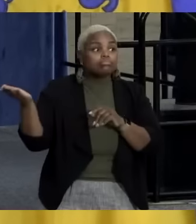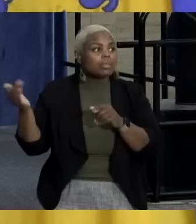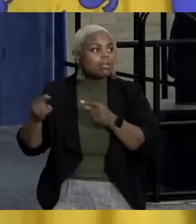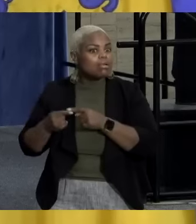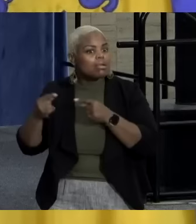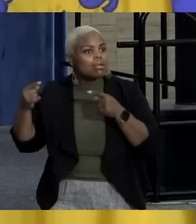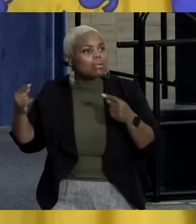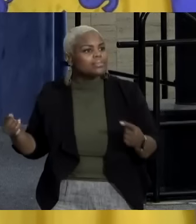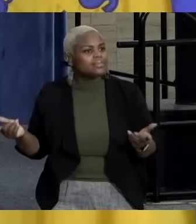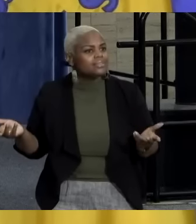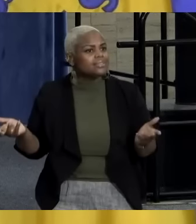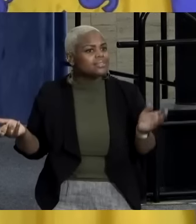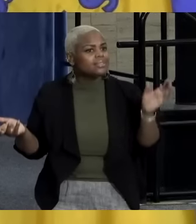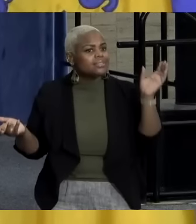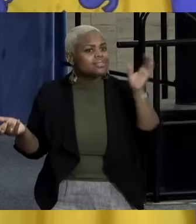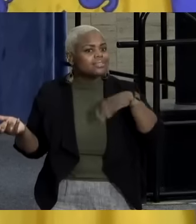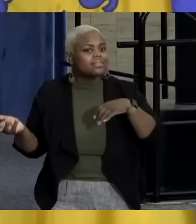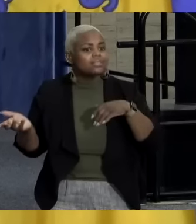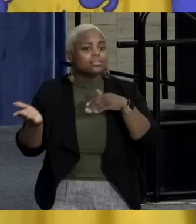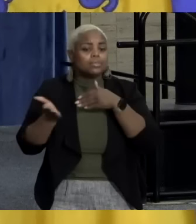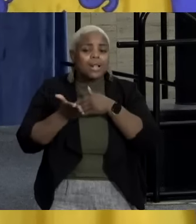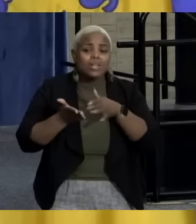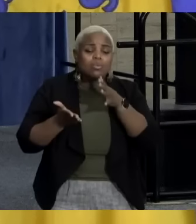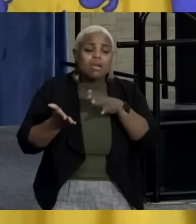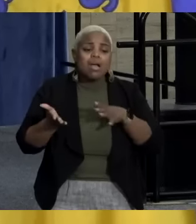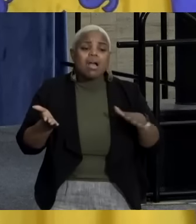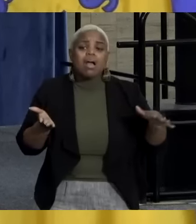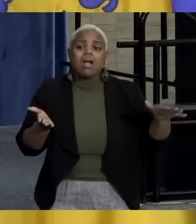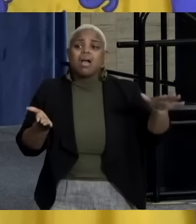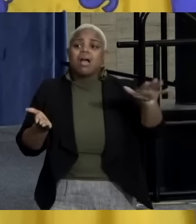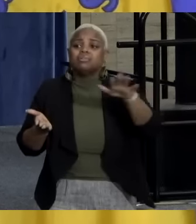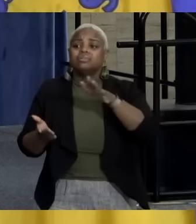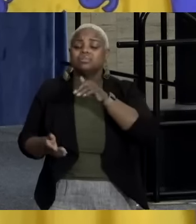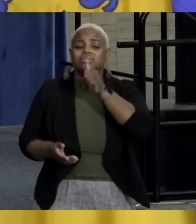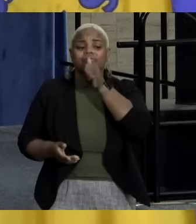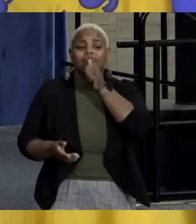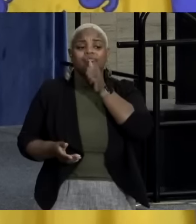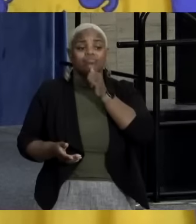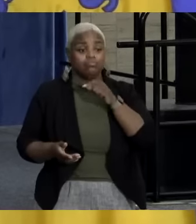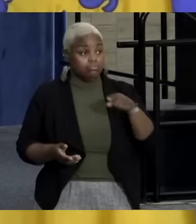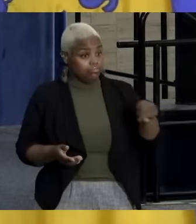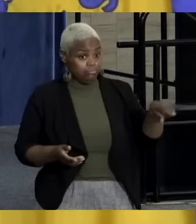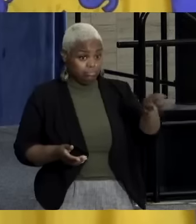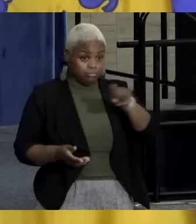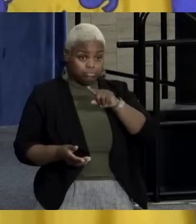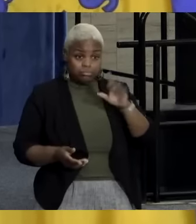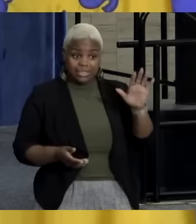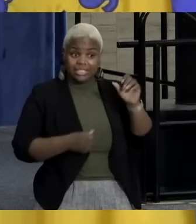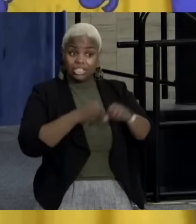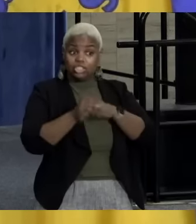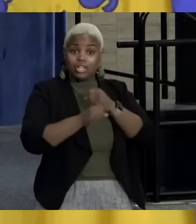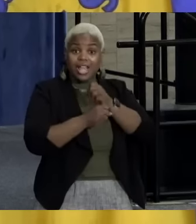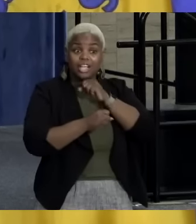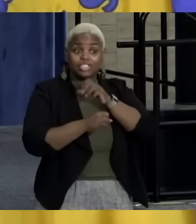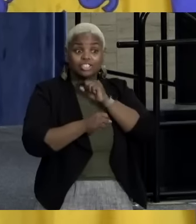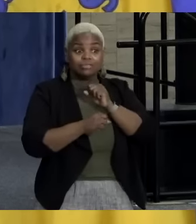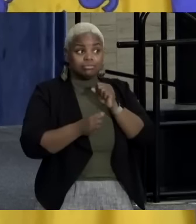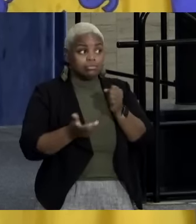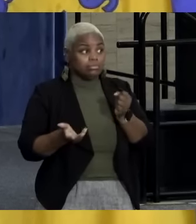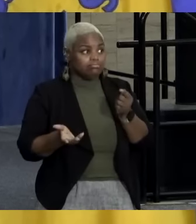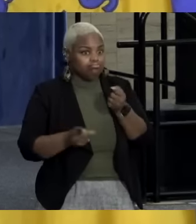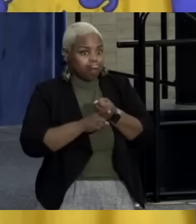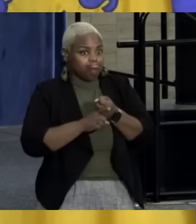have suffered. They will never get those years back. But we can transform the future.